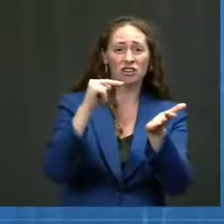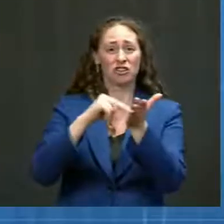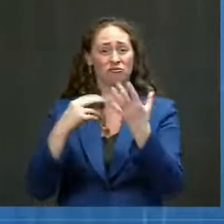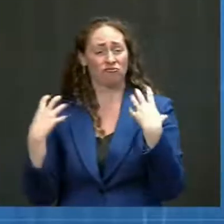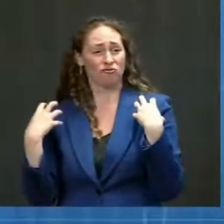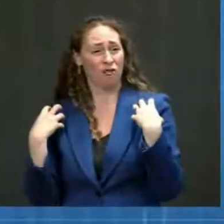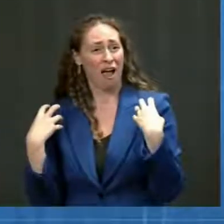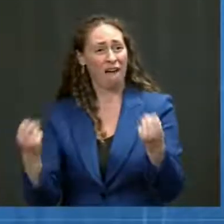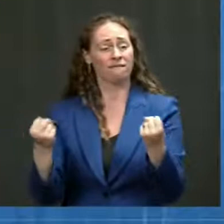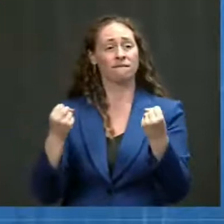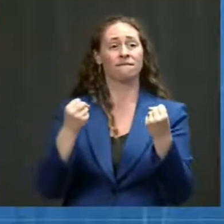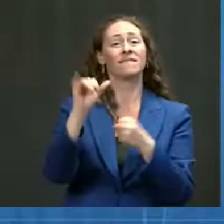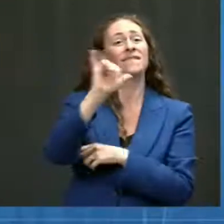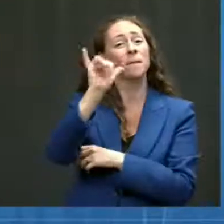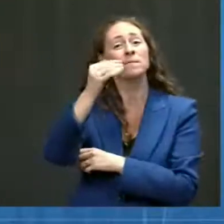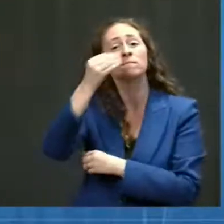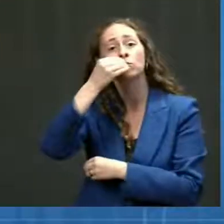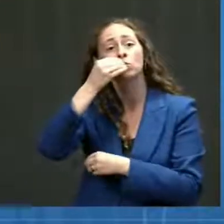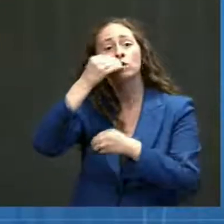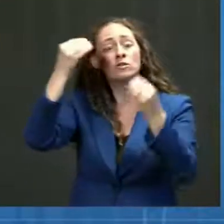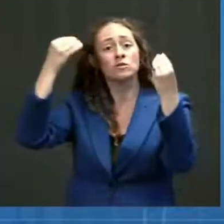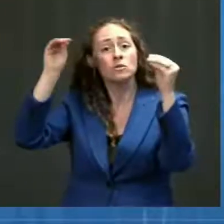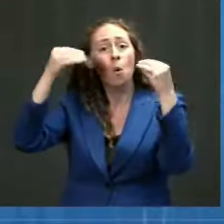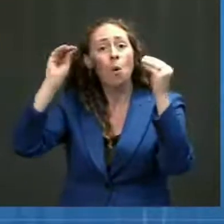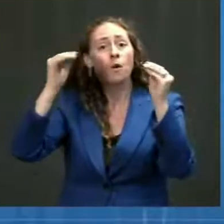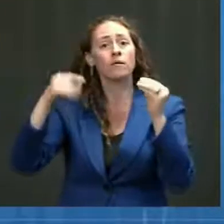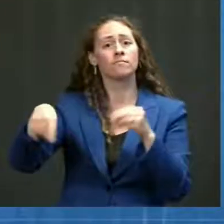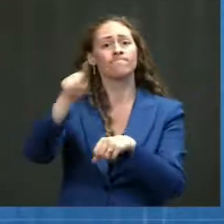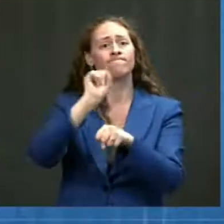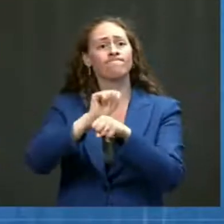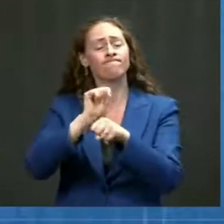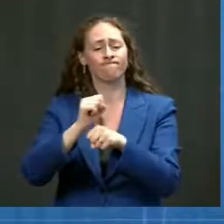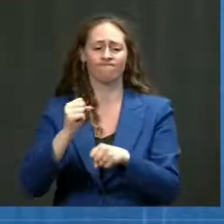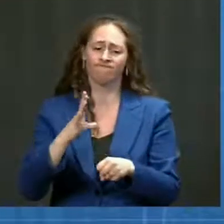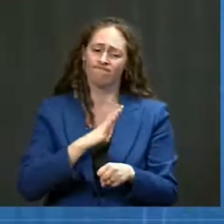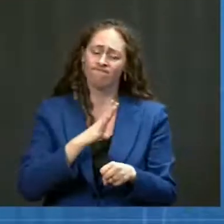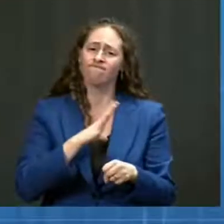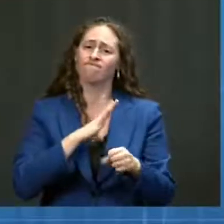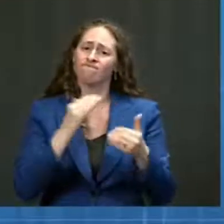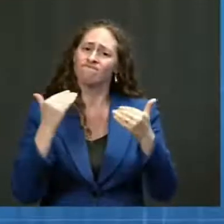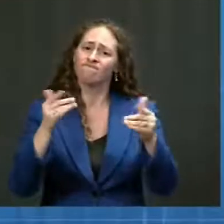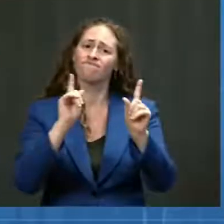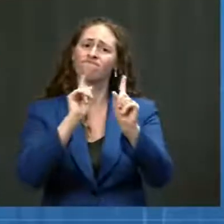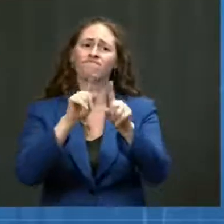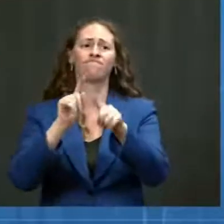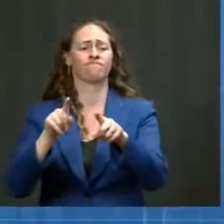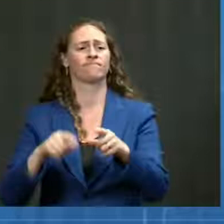SCHOOL, AND THE FRONT-LINE WORKERS WHO PUT THEMSELVES ON THE LINE TO MAKE SURE WE CAN GET GROCERIES AND SUPPLIES. WE ALL WANT THIS PANDEMIC TO BE